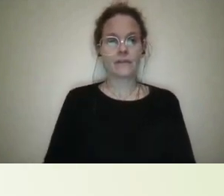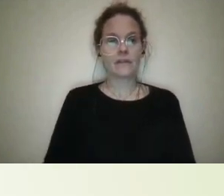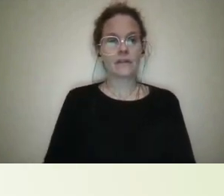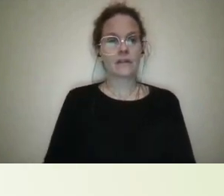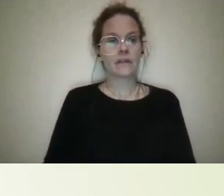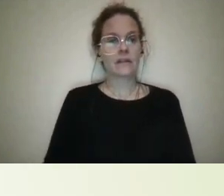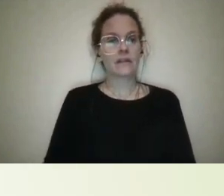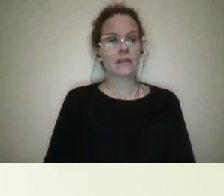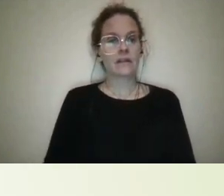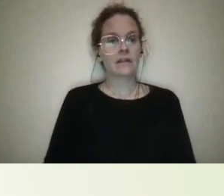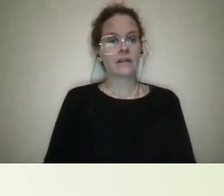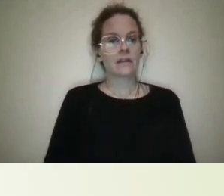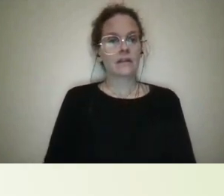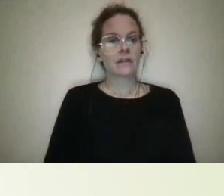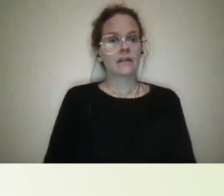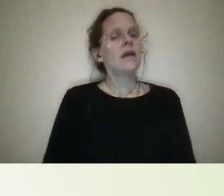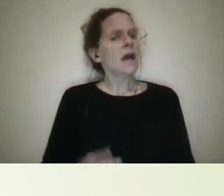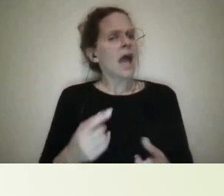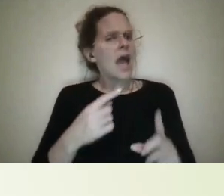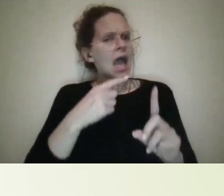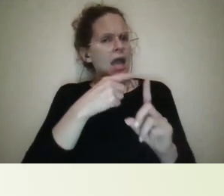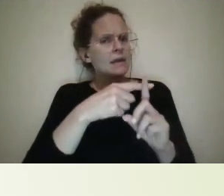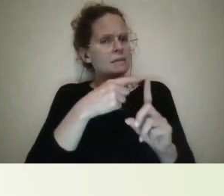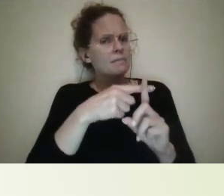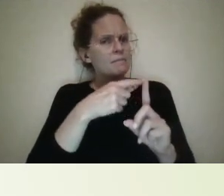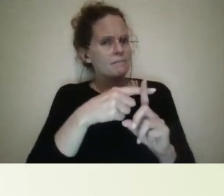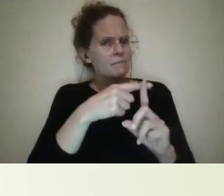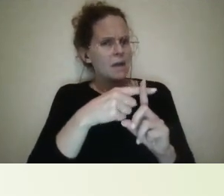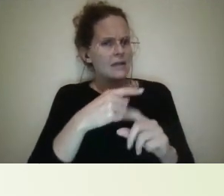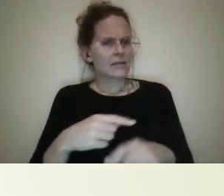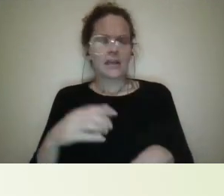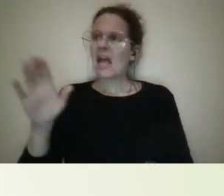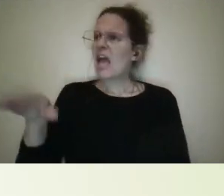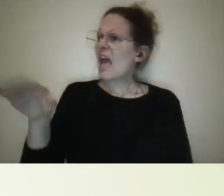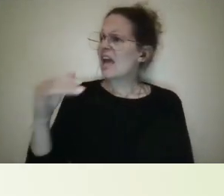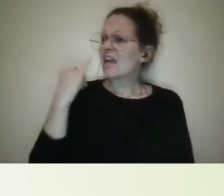positive spin on it. You wouldn't want to say "hey, if you don't clean up your toys,